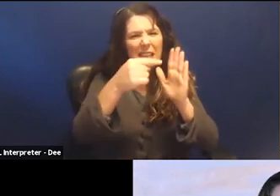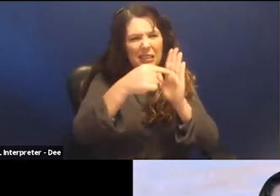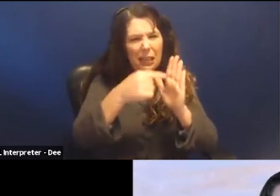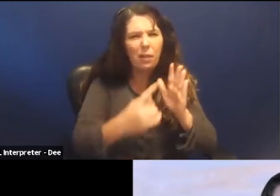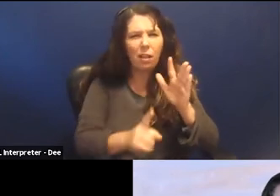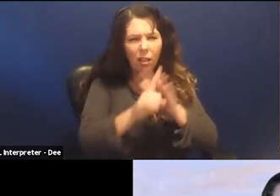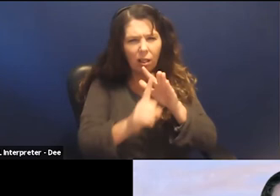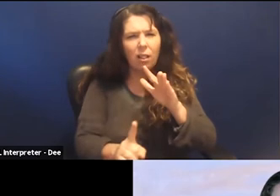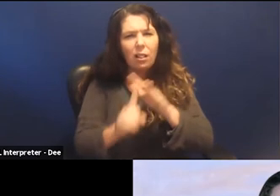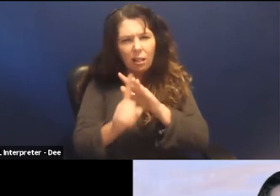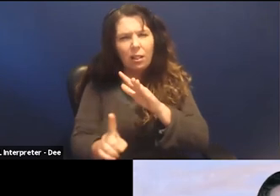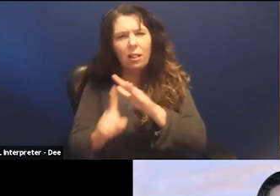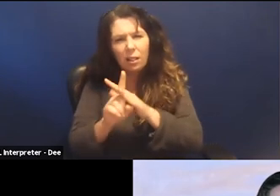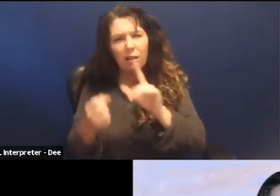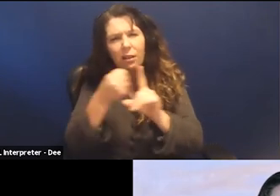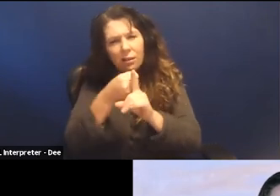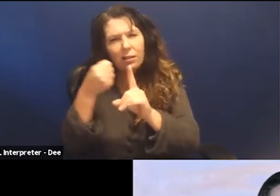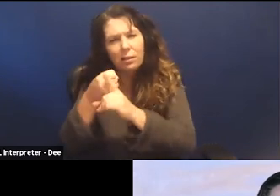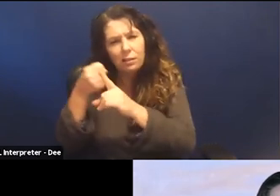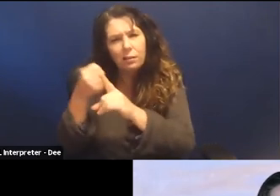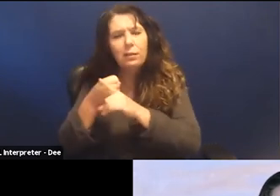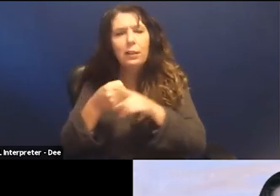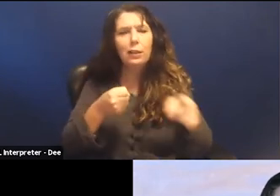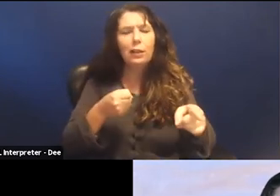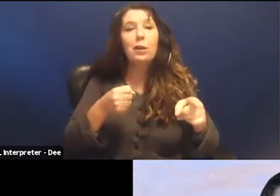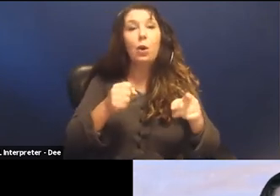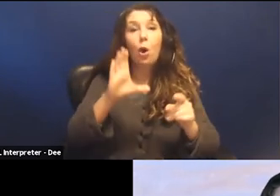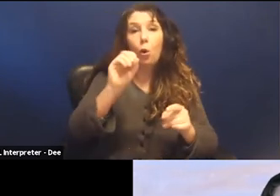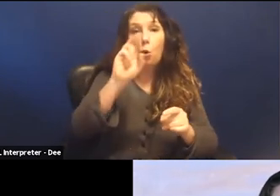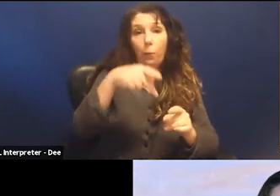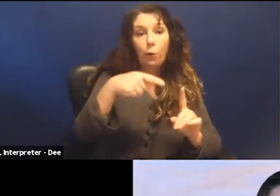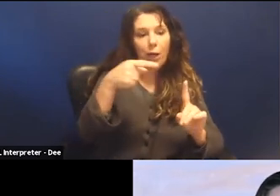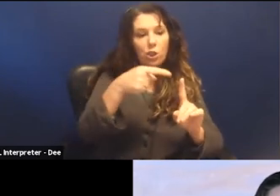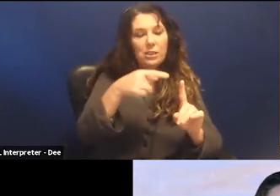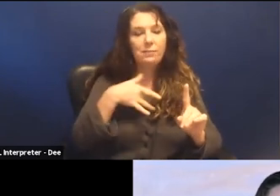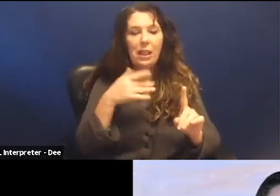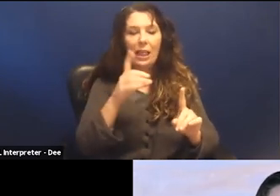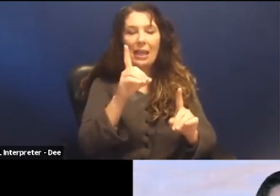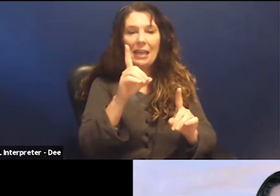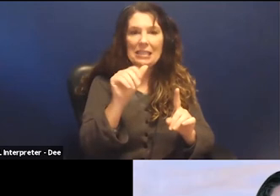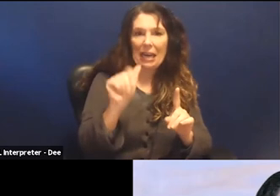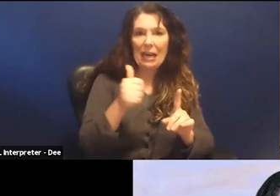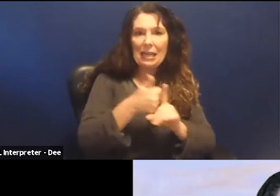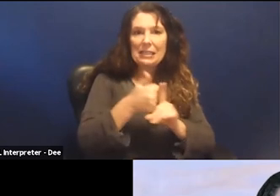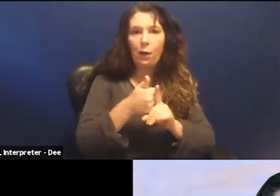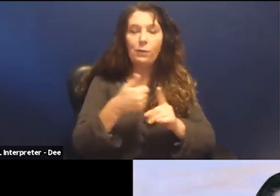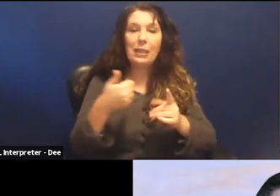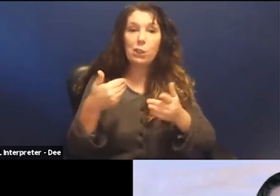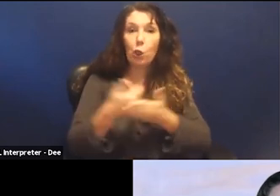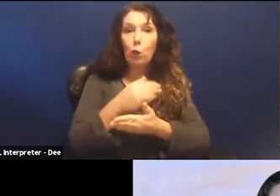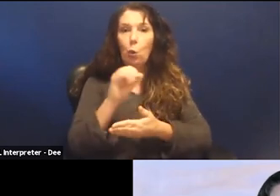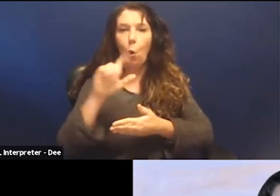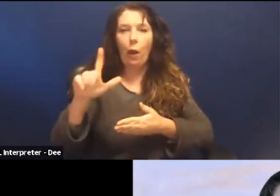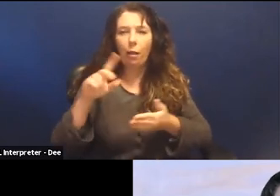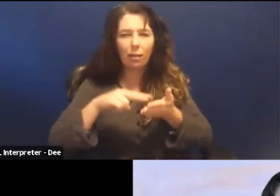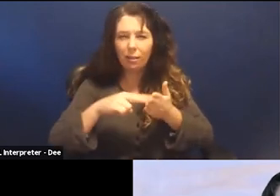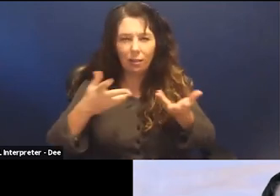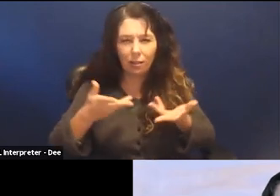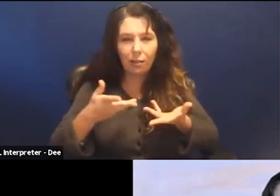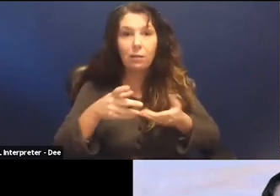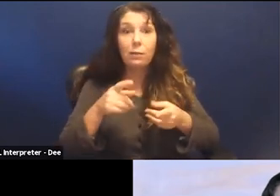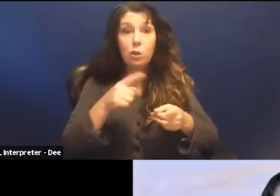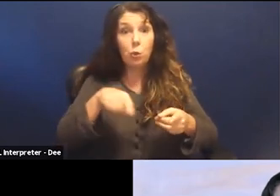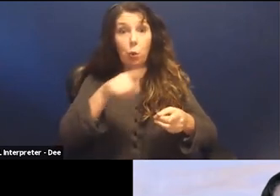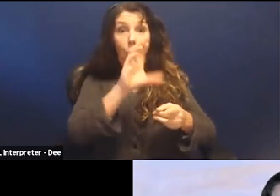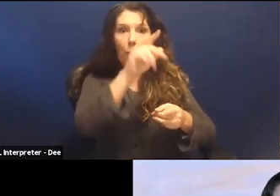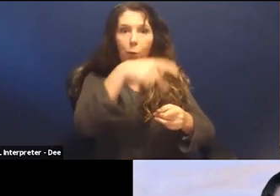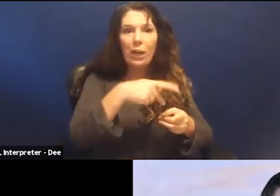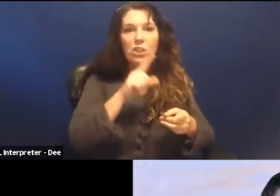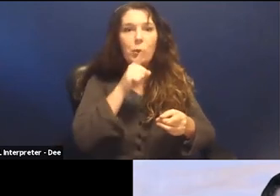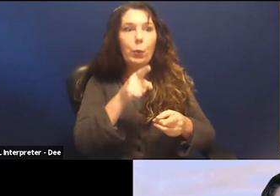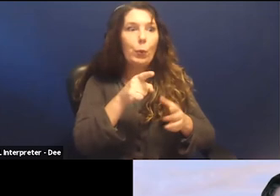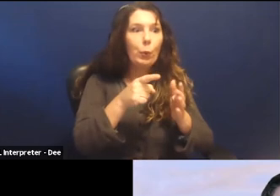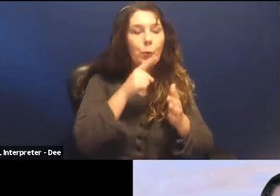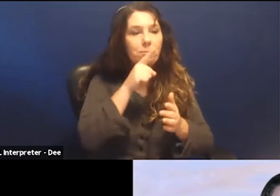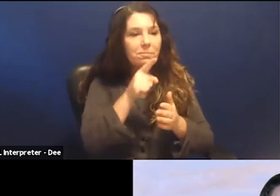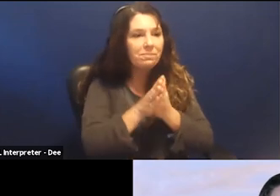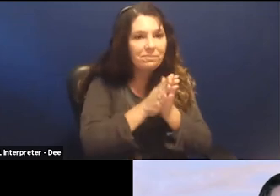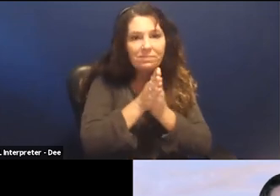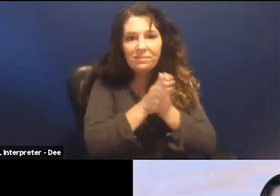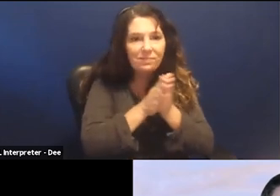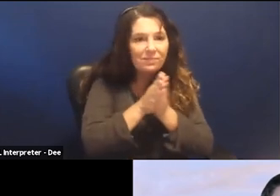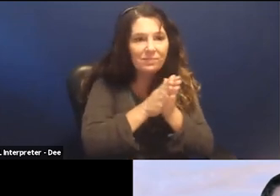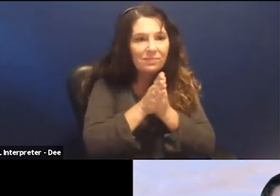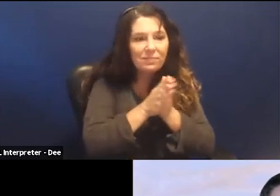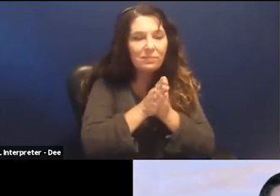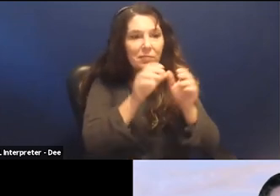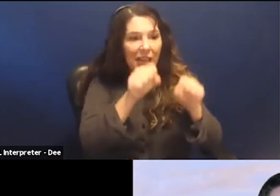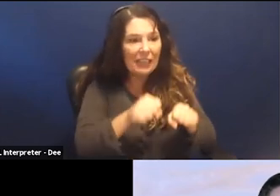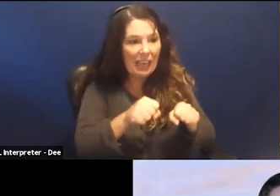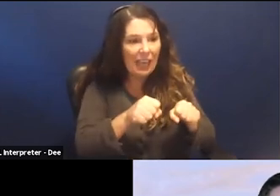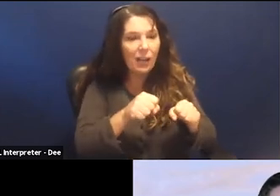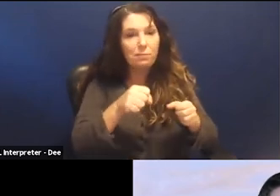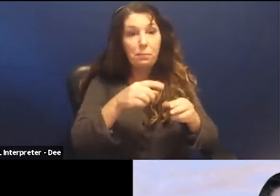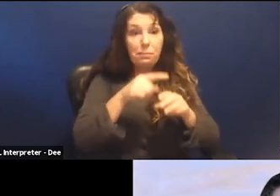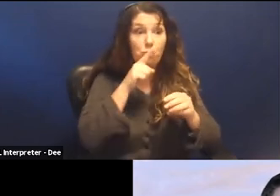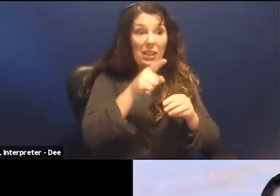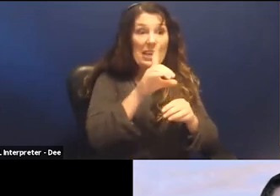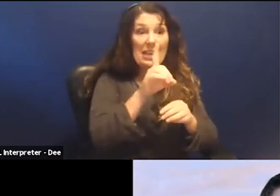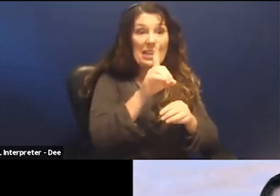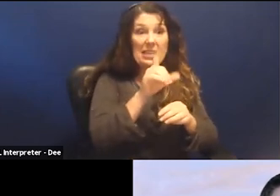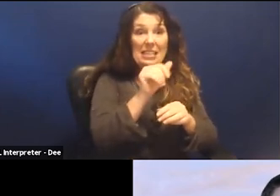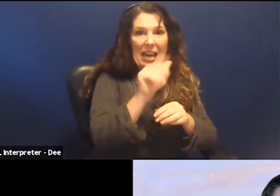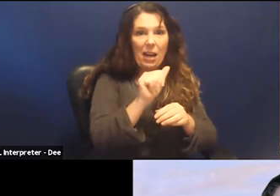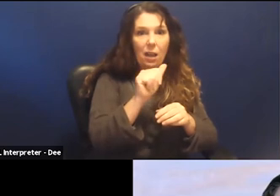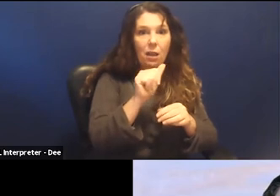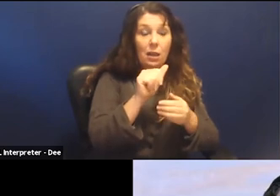You know corporations and you hear this slide a lot they see data as the new oil, and they mean this in a good way, that data to them seems like the sort of untapped natural resource that can lead to profit once processed and refined.